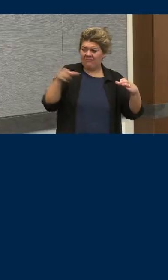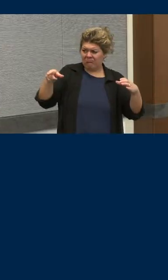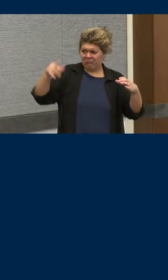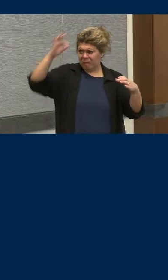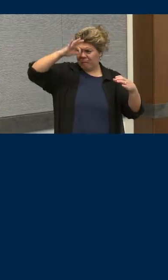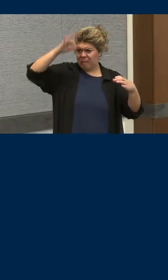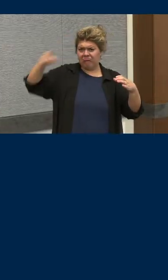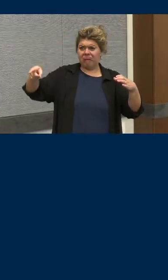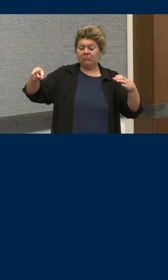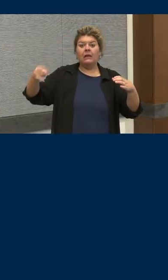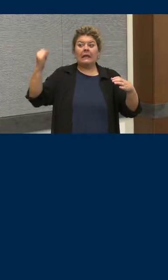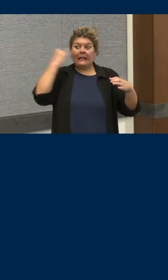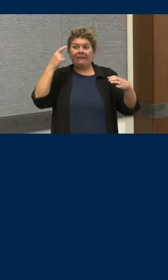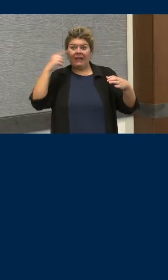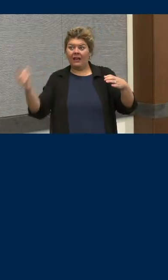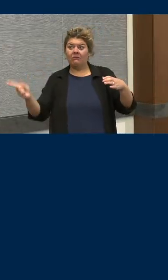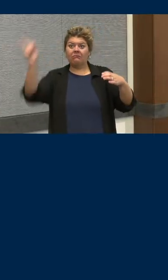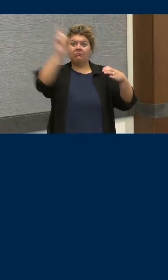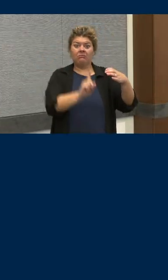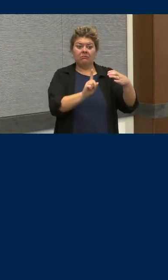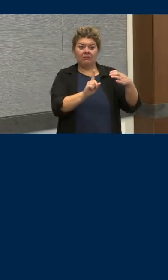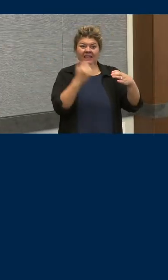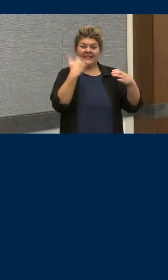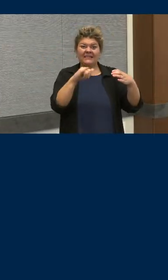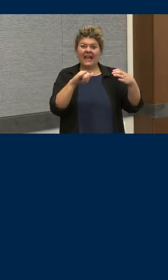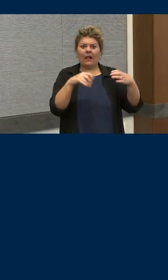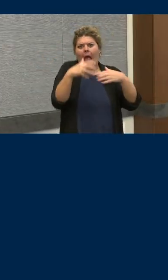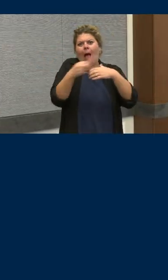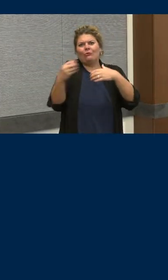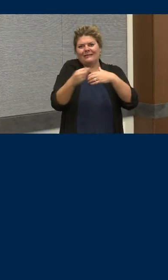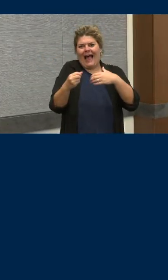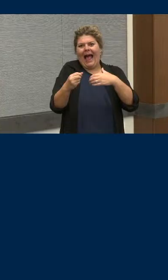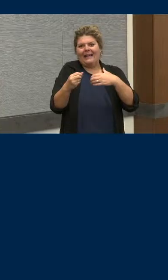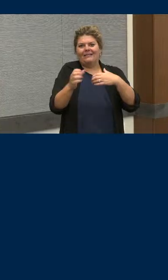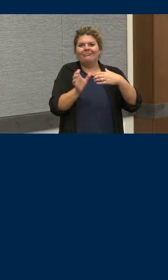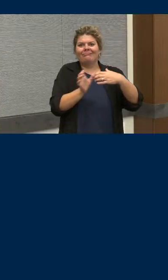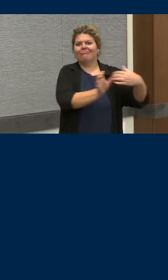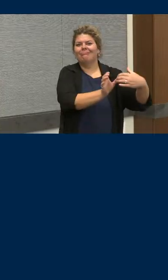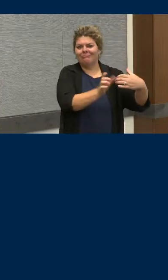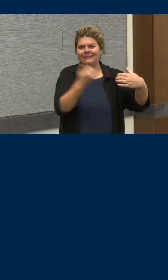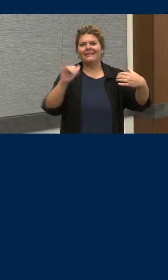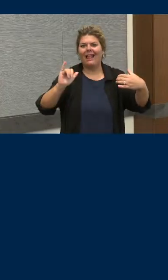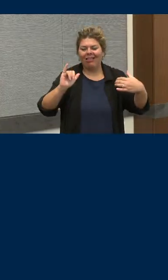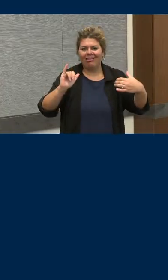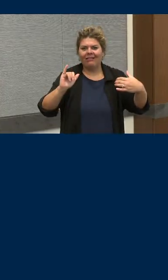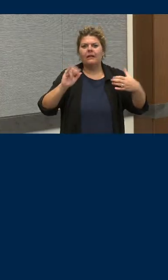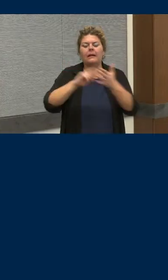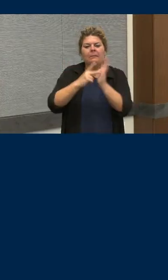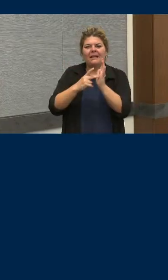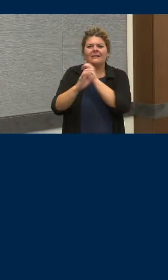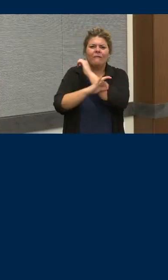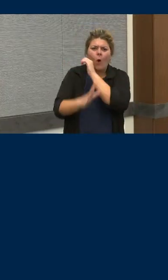outside looking in, an aspirant,